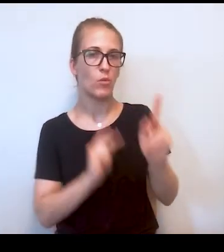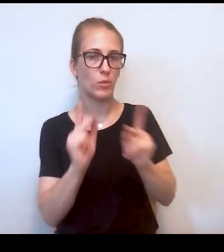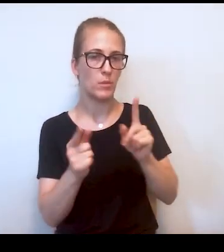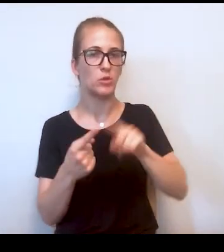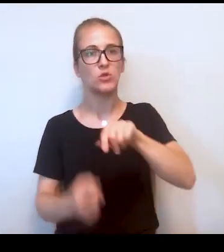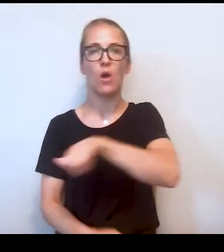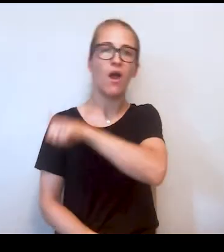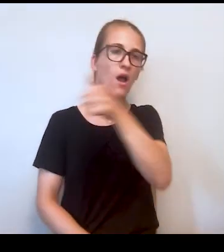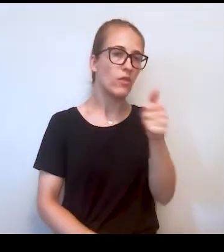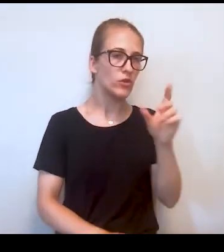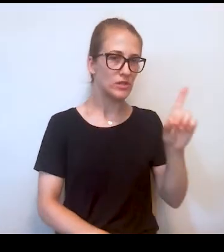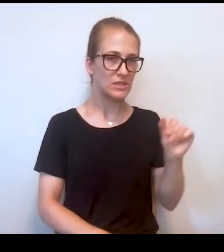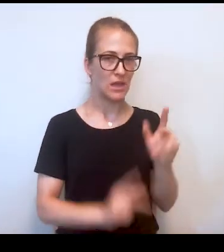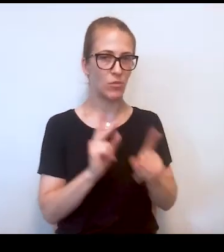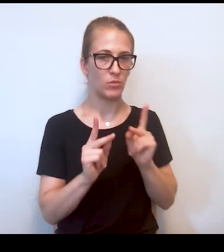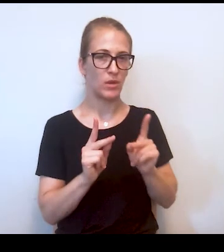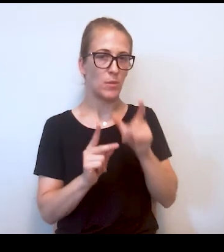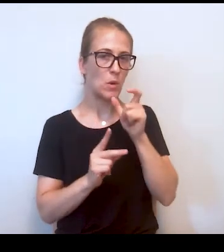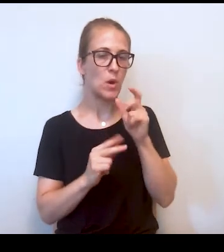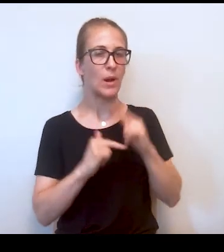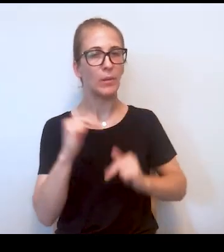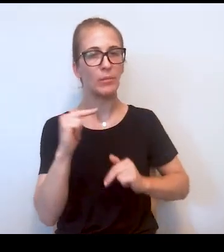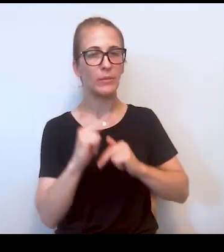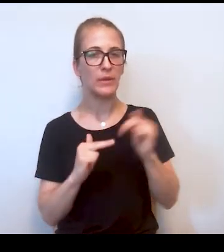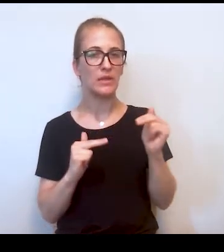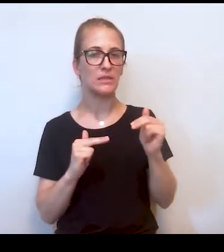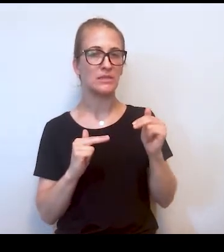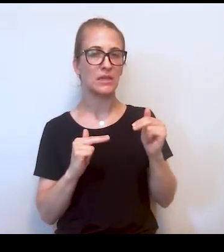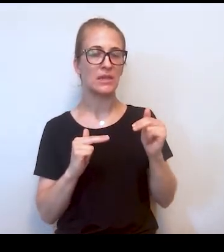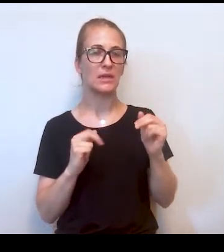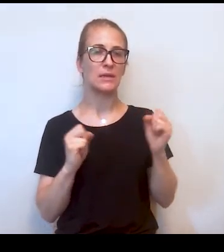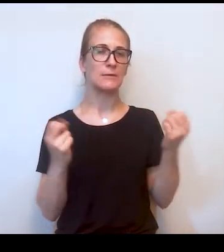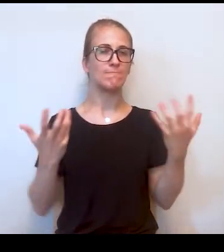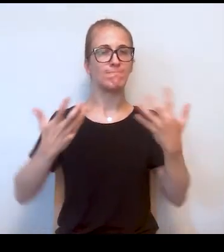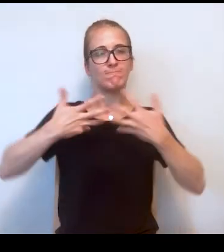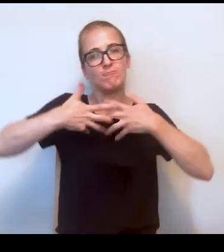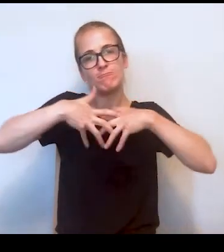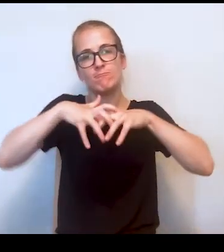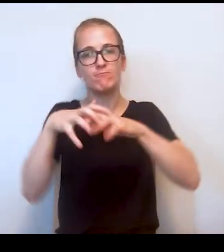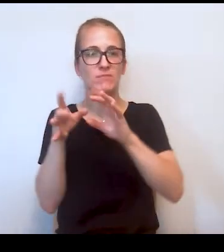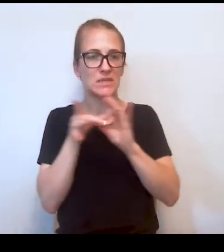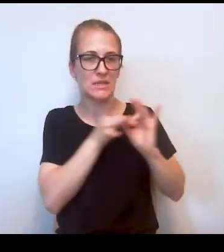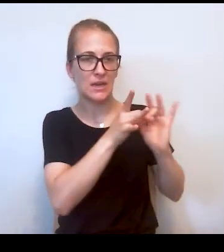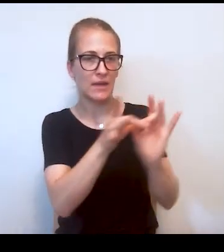and really thinking about justice across all levels of systems